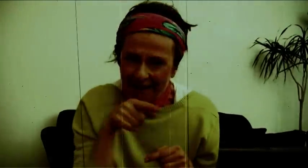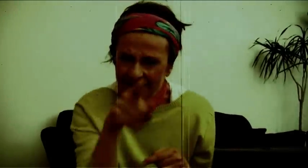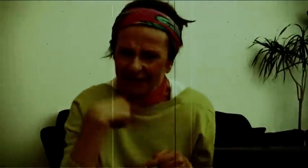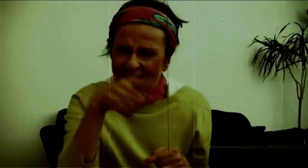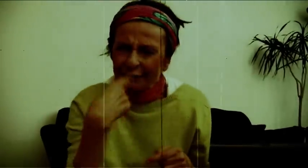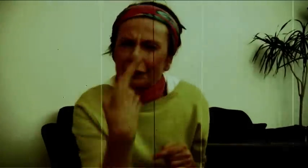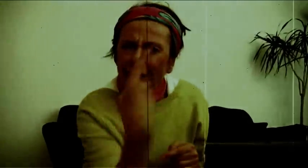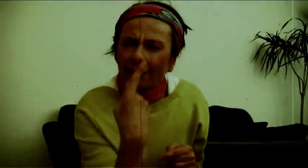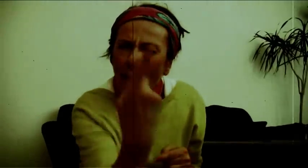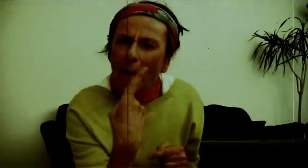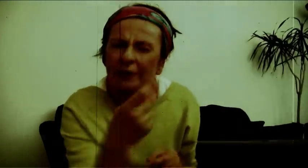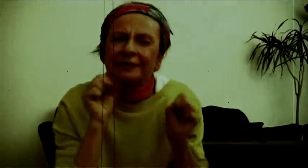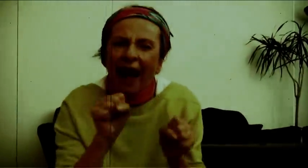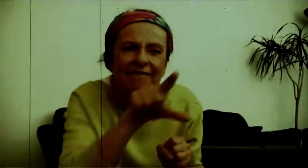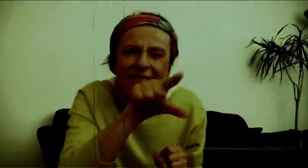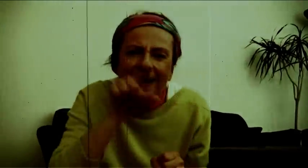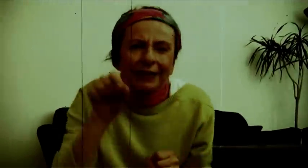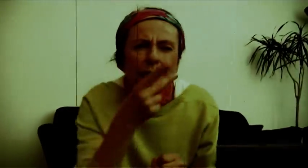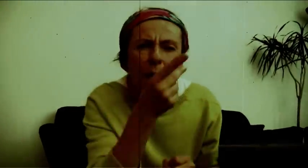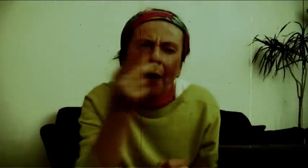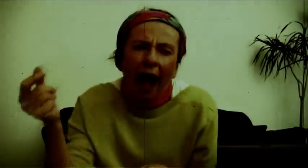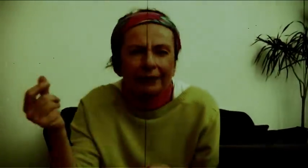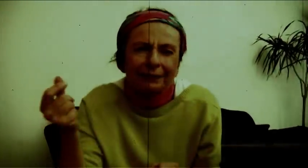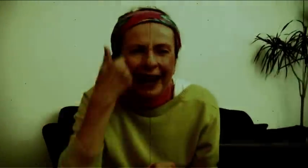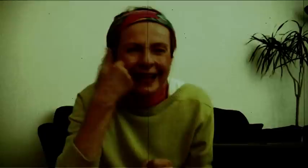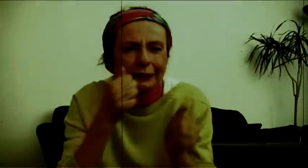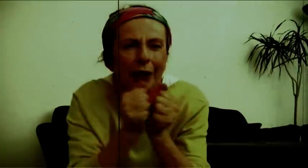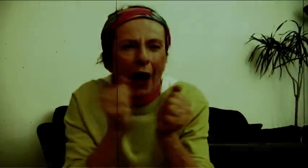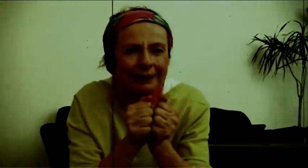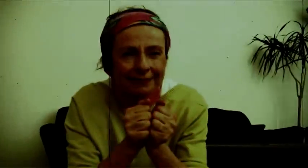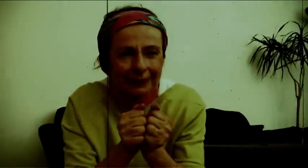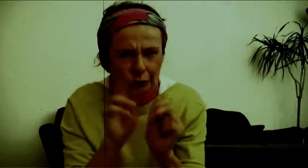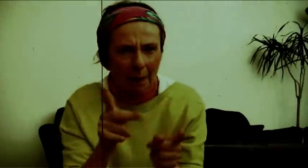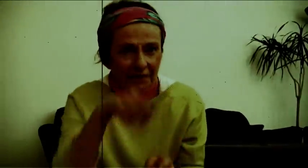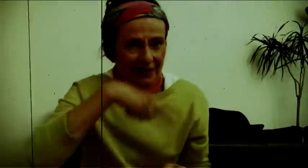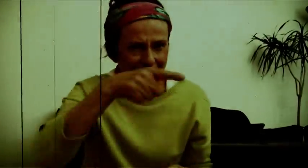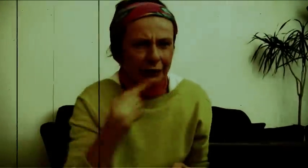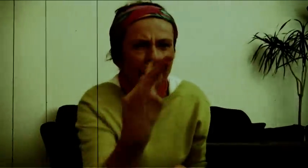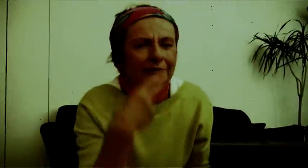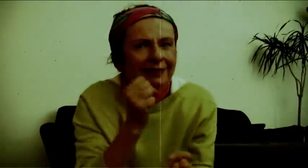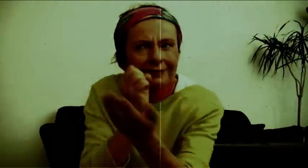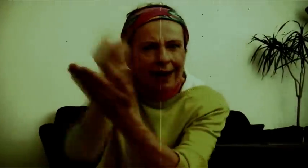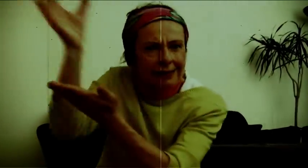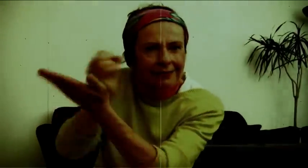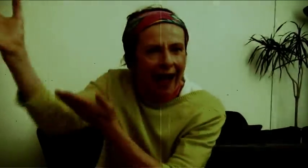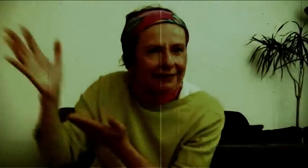The two of us are going to pick out some toys that we'll sell there.